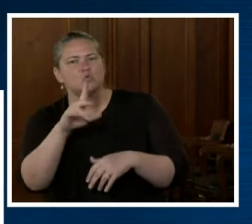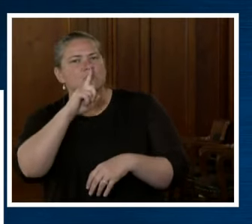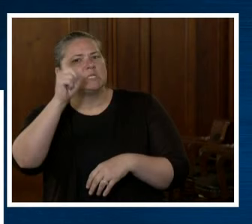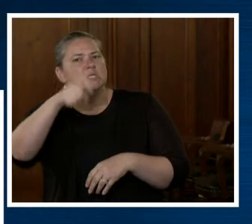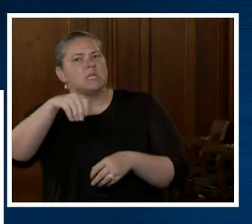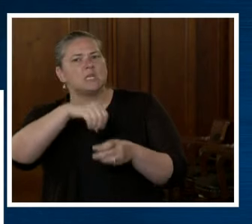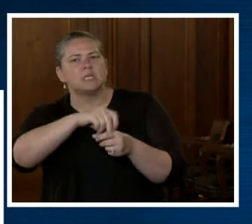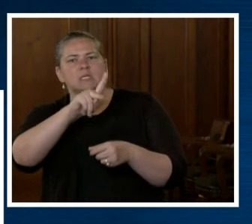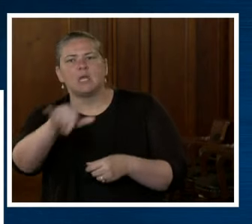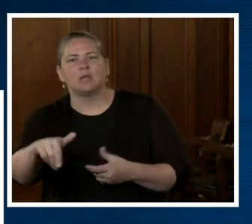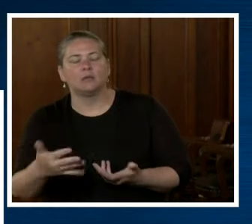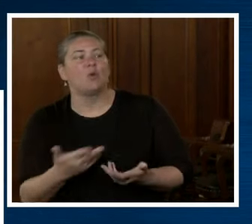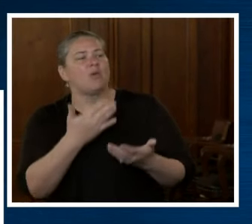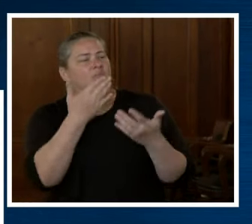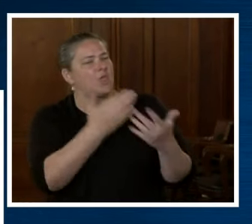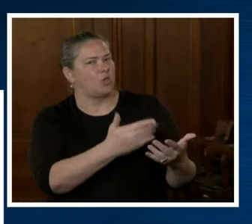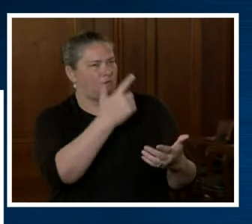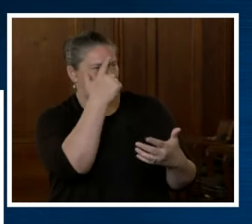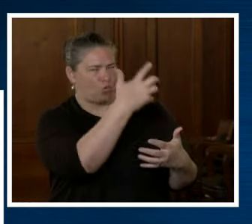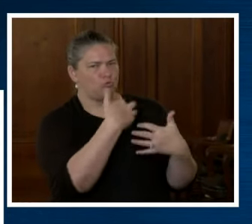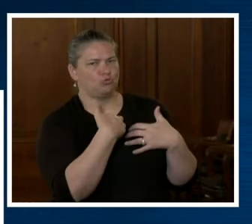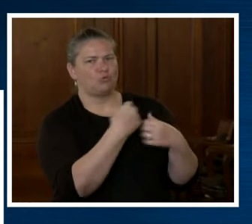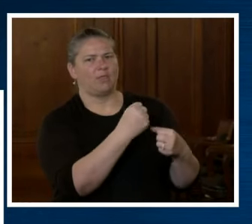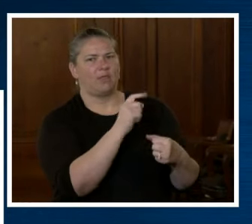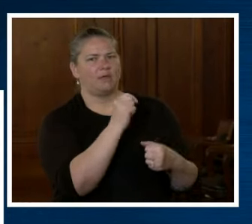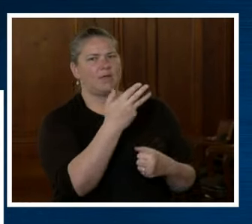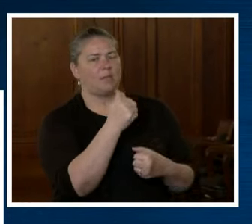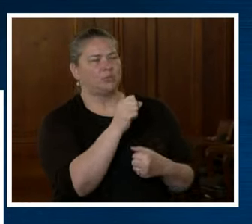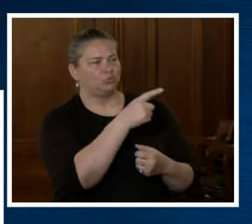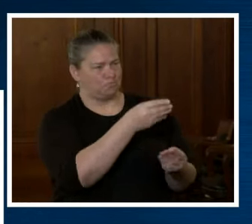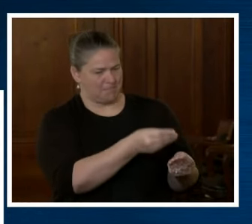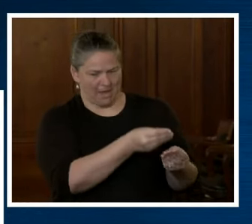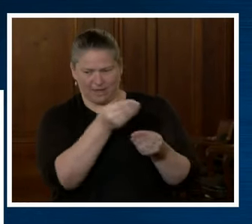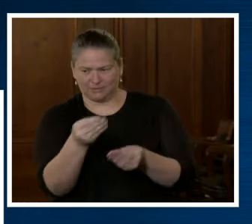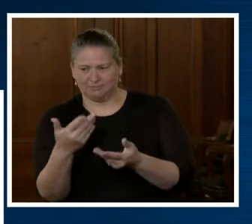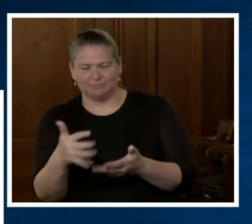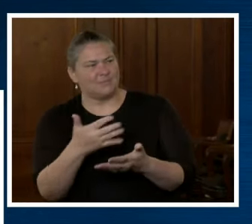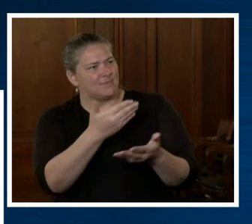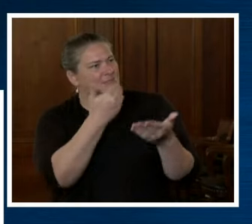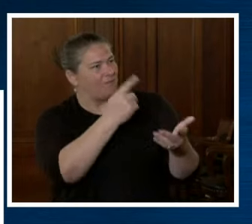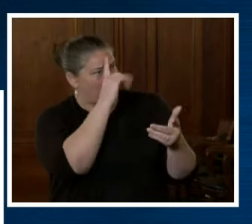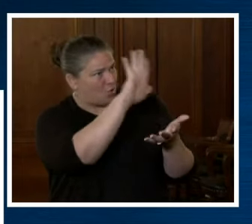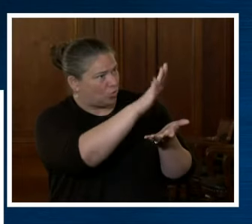4 IN GRANT. 3 IN BUTLER, GALLATIN, HARDIN,